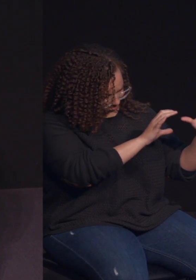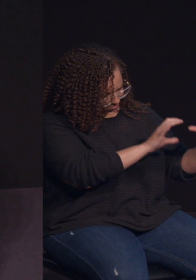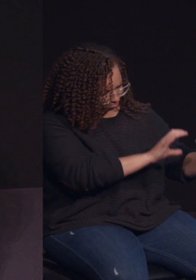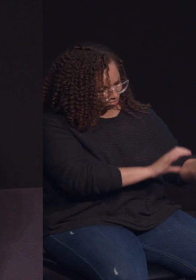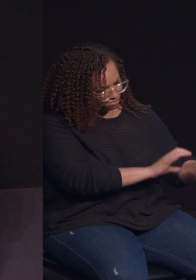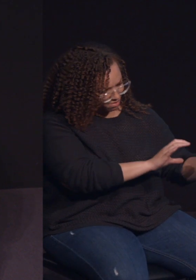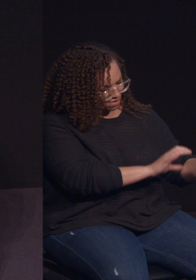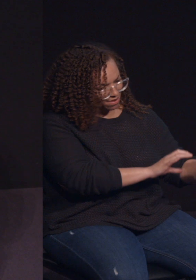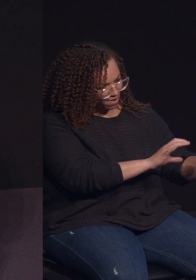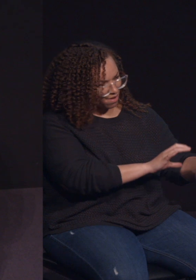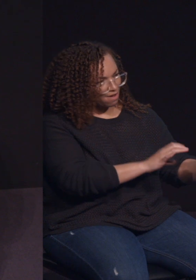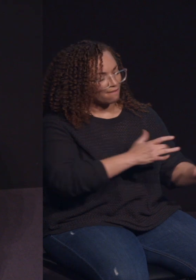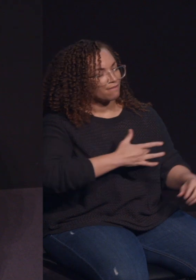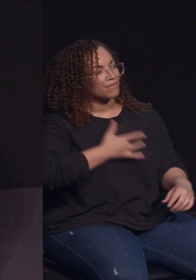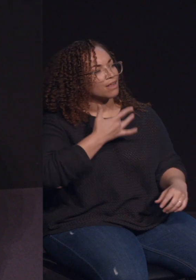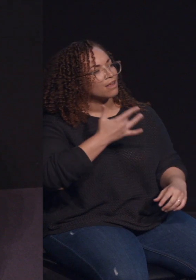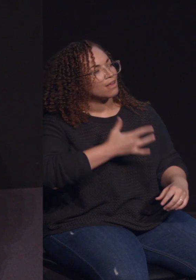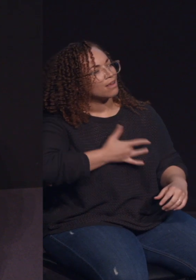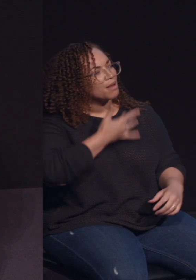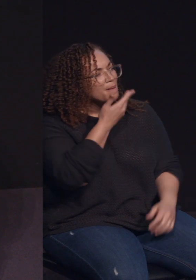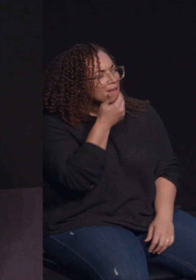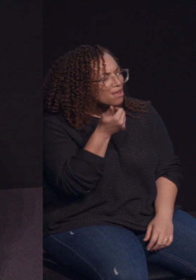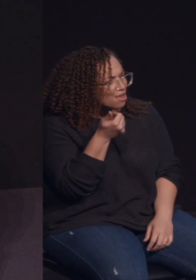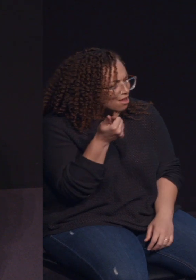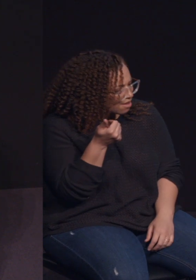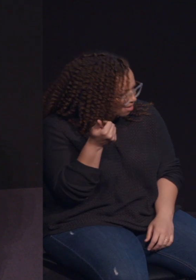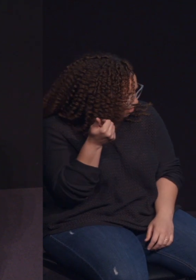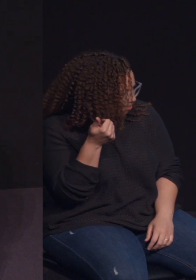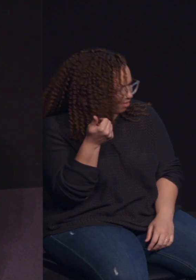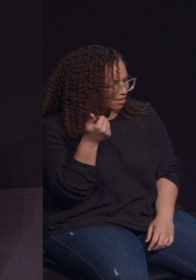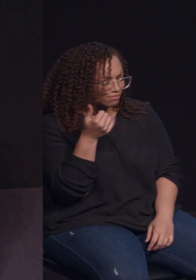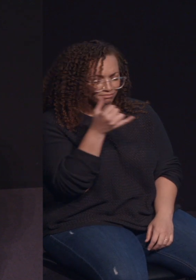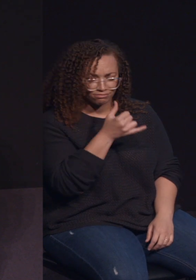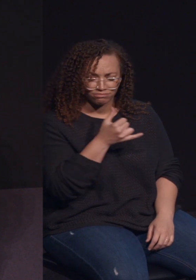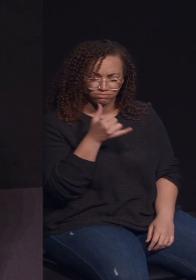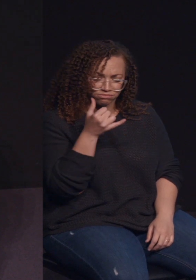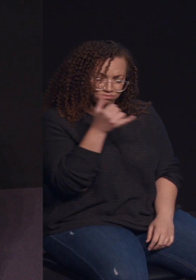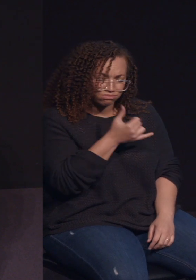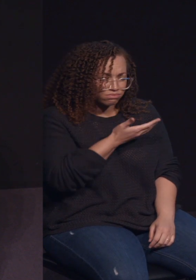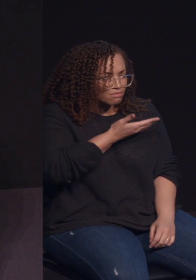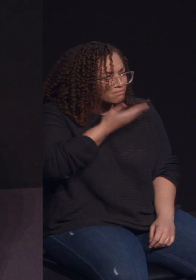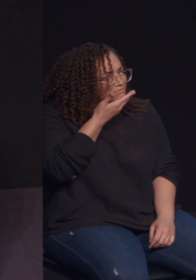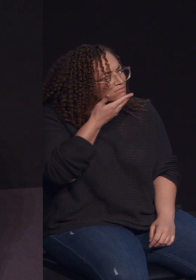I feel better So much better